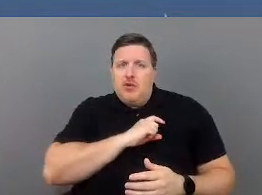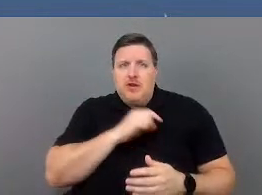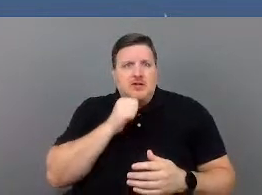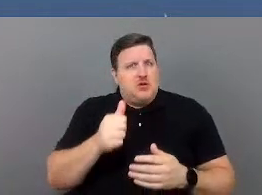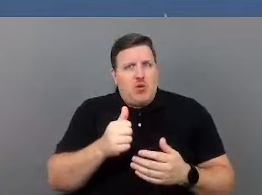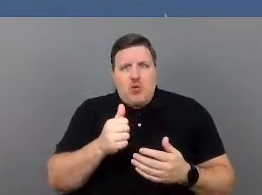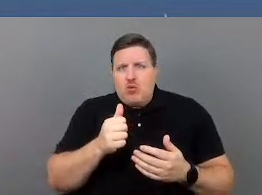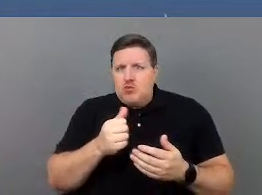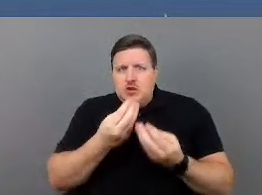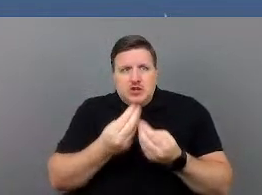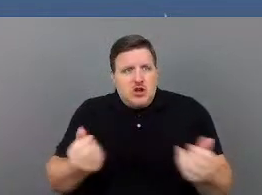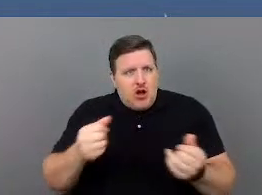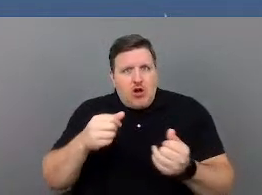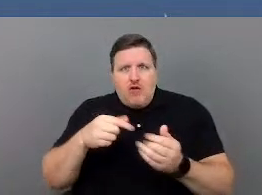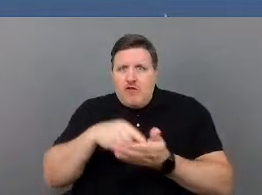THANK YOU VERY MUCH